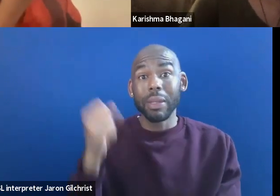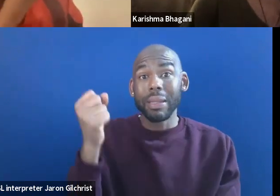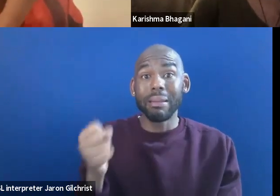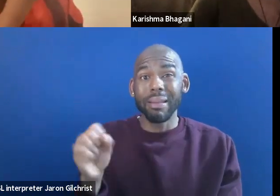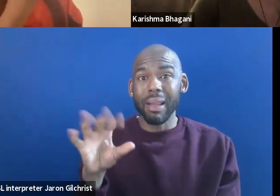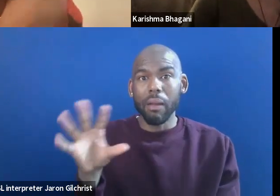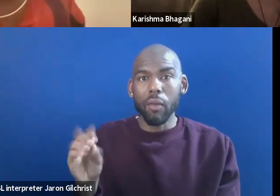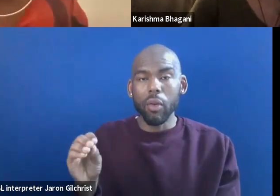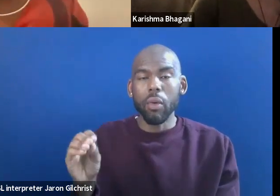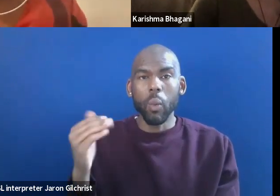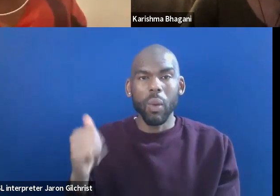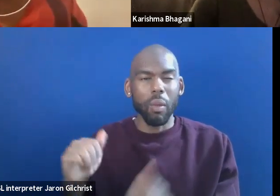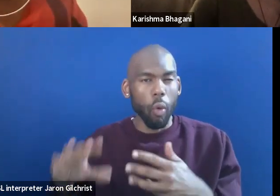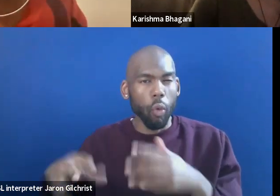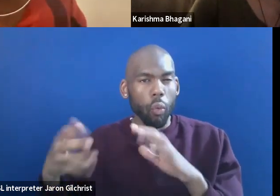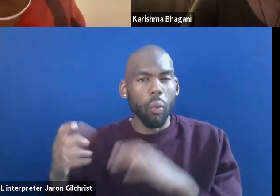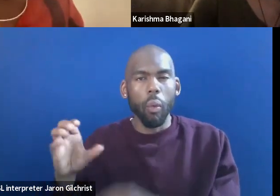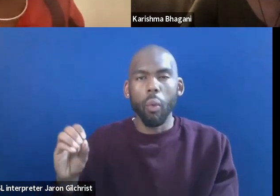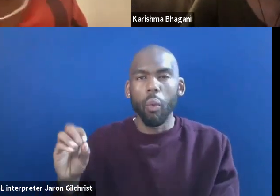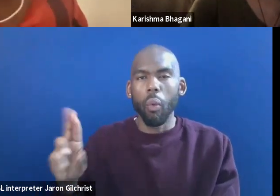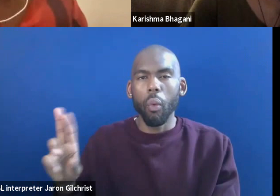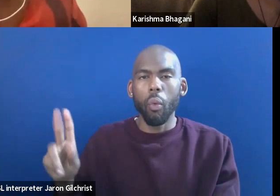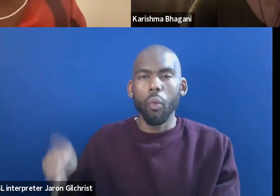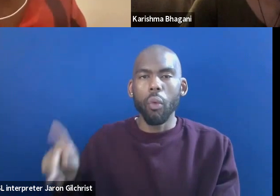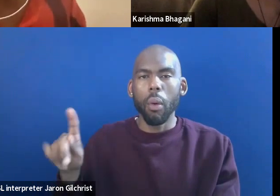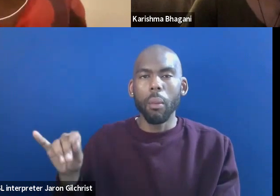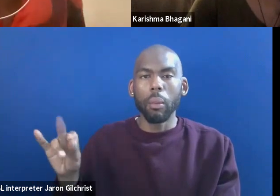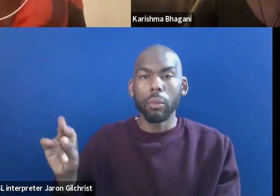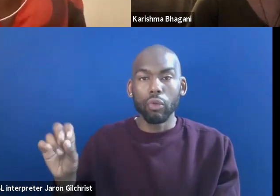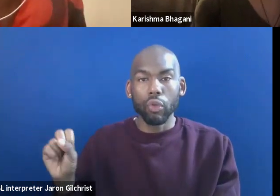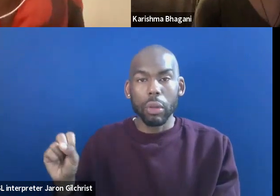and people just receiving funds who don't really